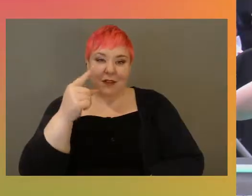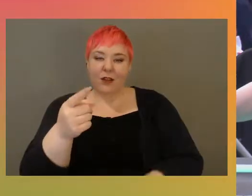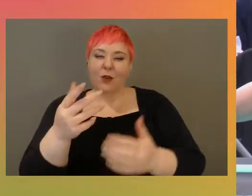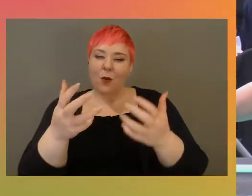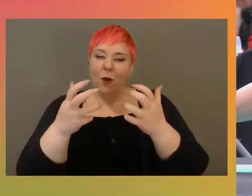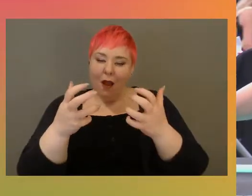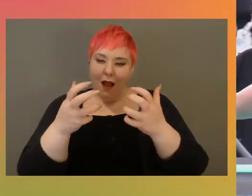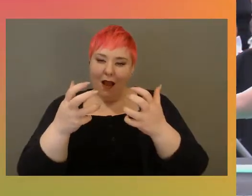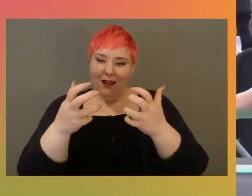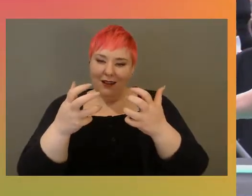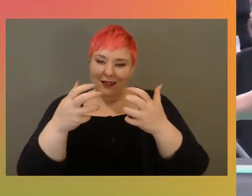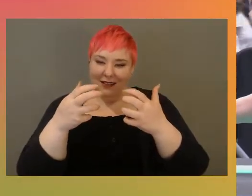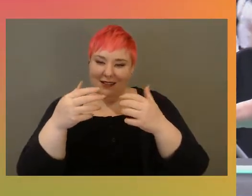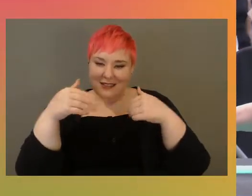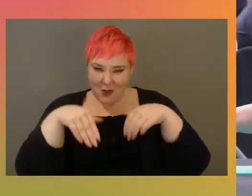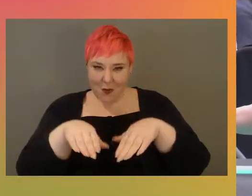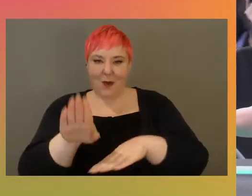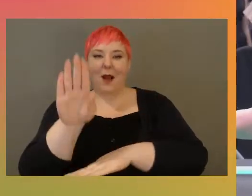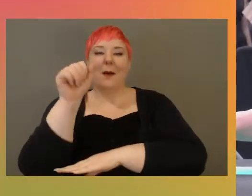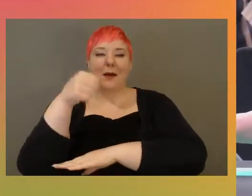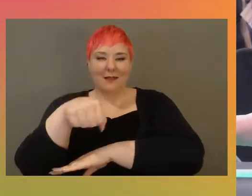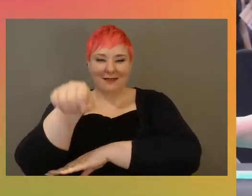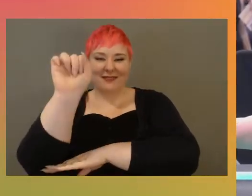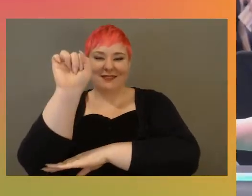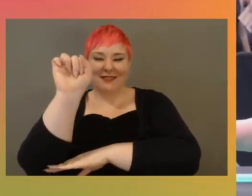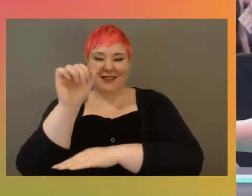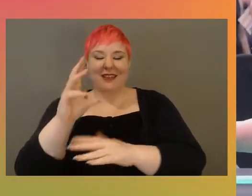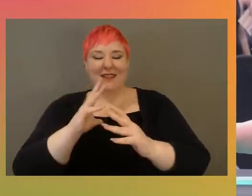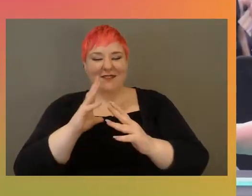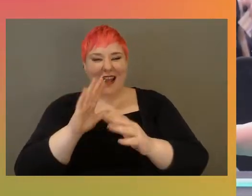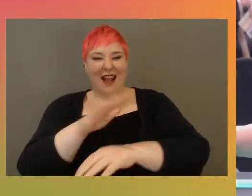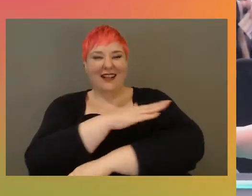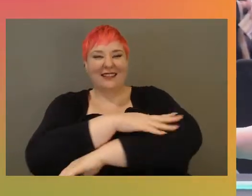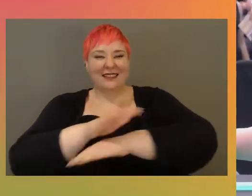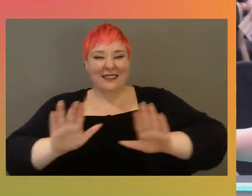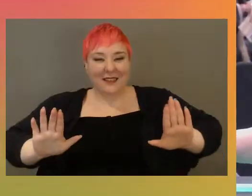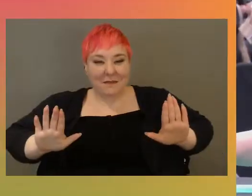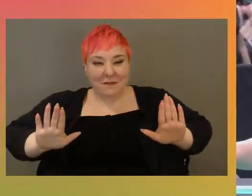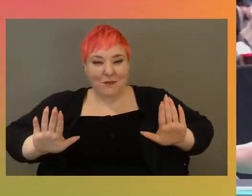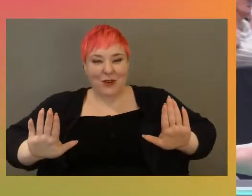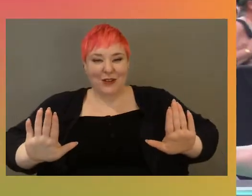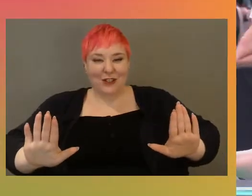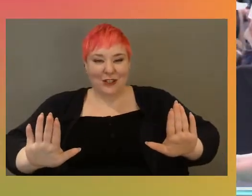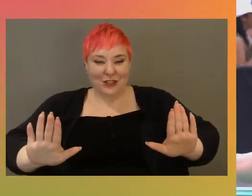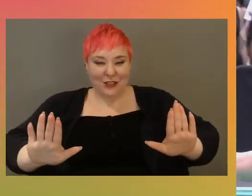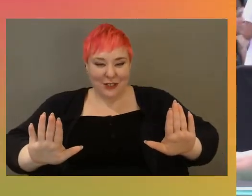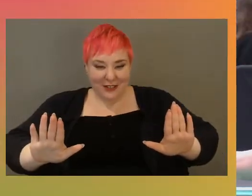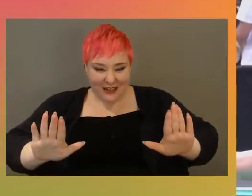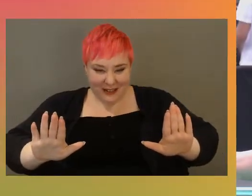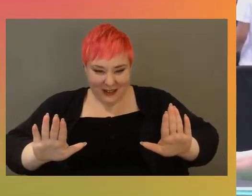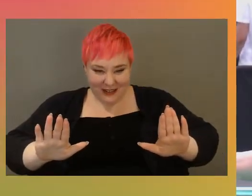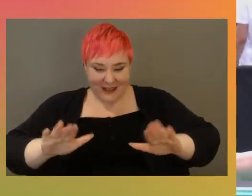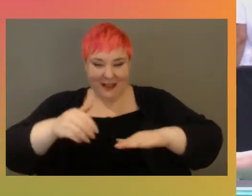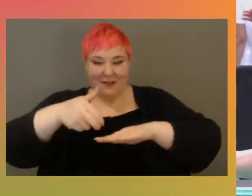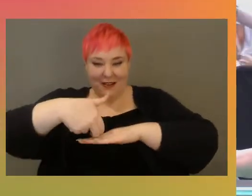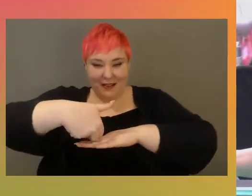POSITION. NOW, I KNOW THE HARD-CORE YOGIS IN THE GROUP ARE DYING FOR A